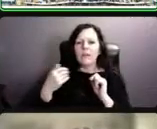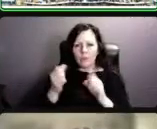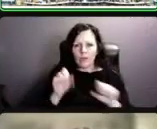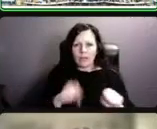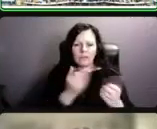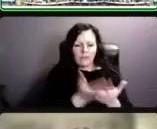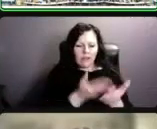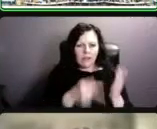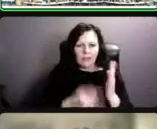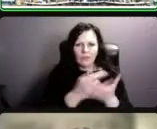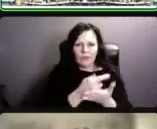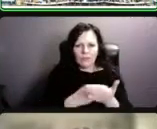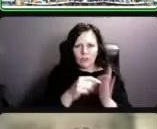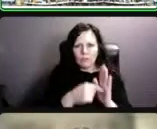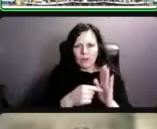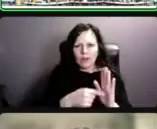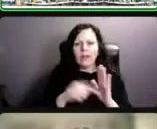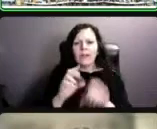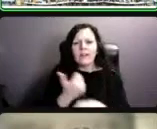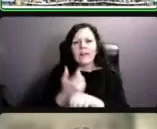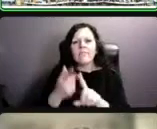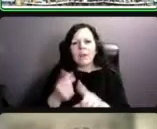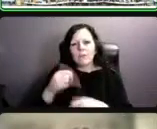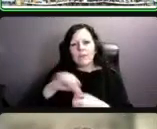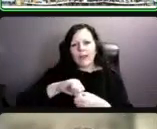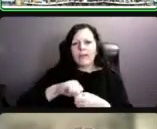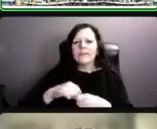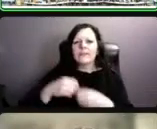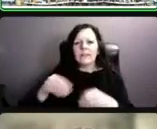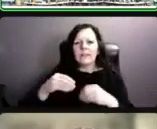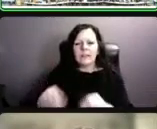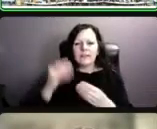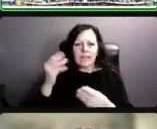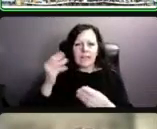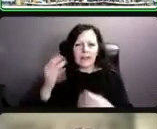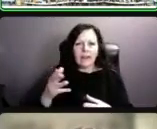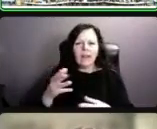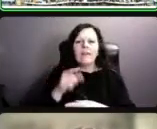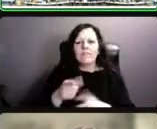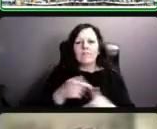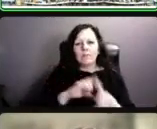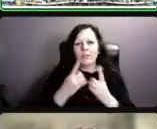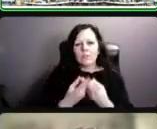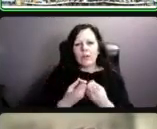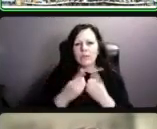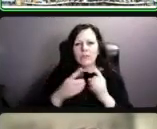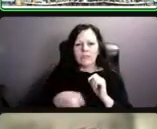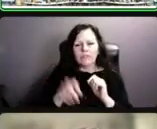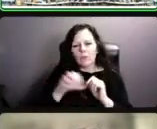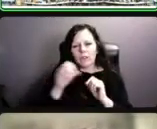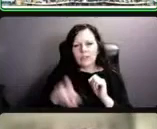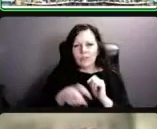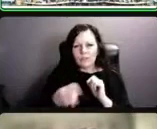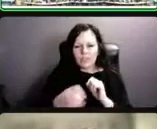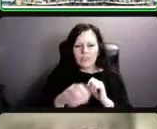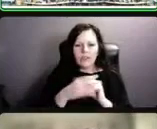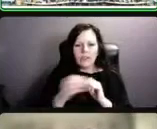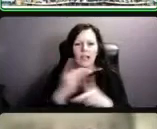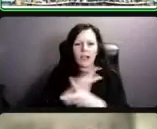LOOKED ATHE GAS TAX AS YOU MIGHT EXPECT FROM PREVIOUS ONES. WE WERE ABLE TO VALIDATE THIS REVENUE MODEL AS WELL.